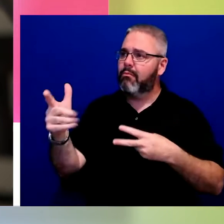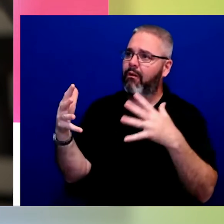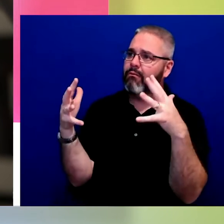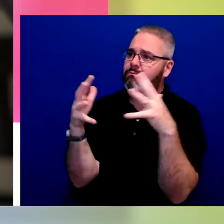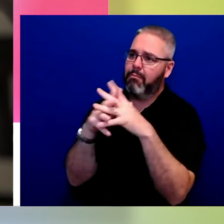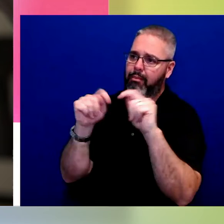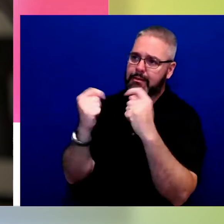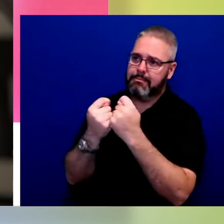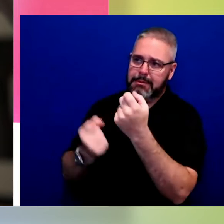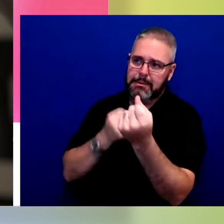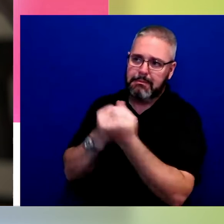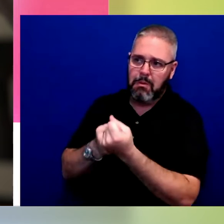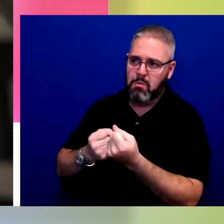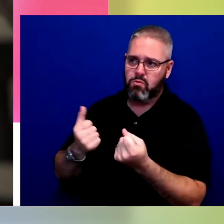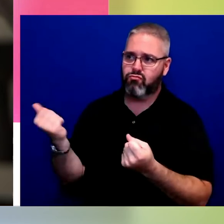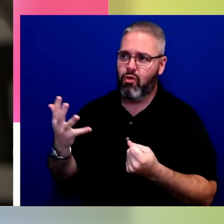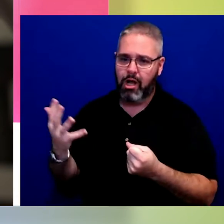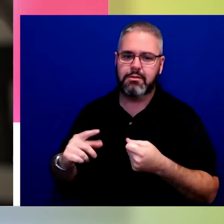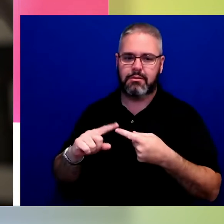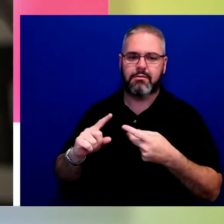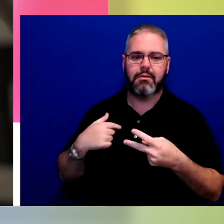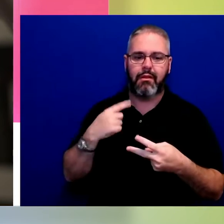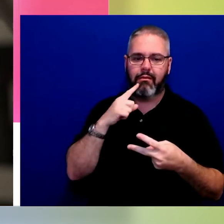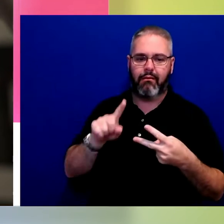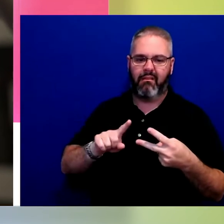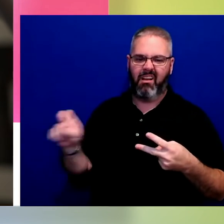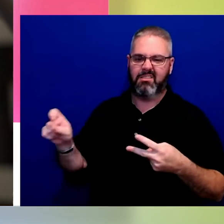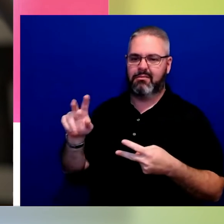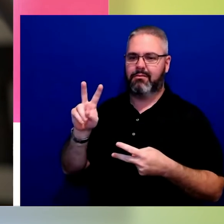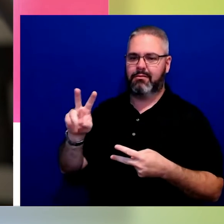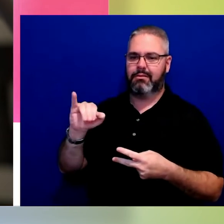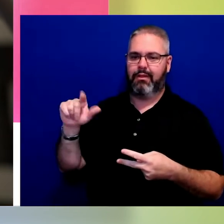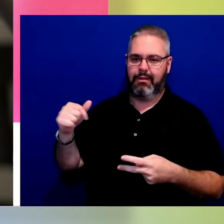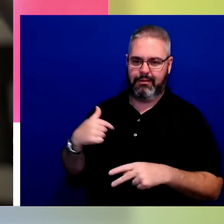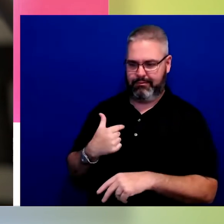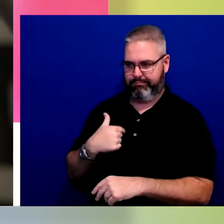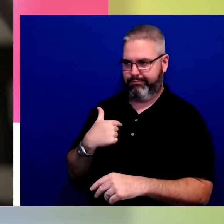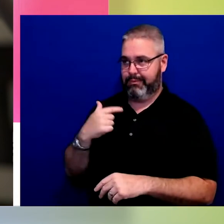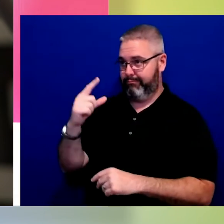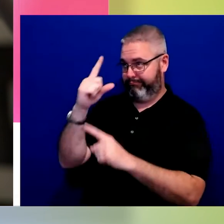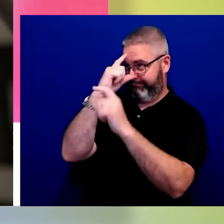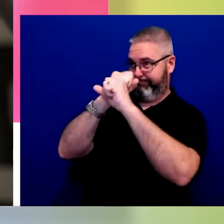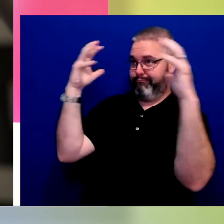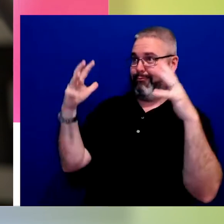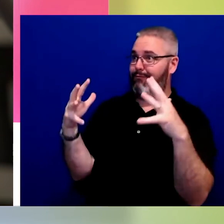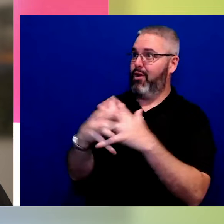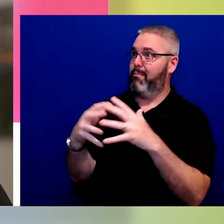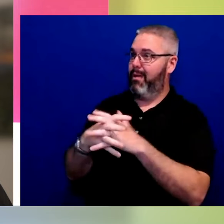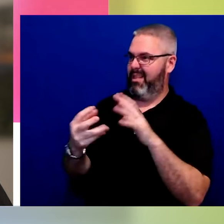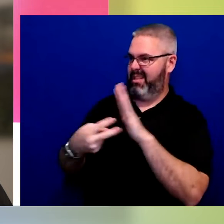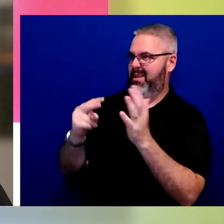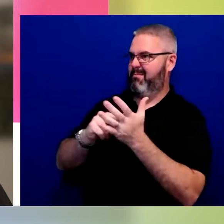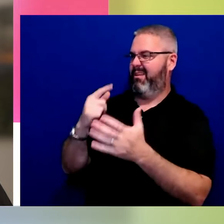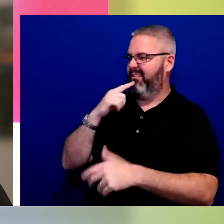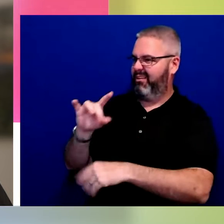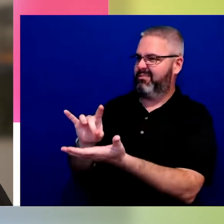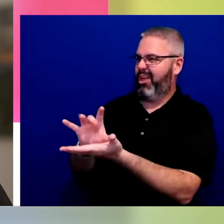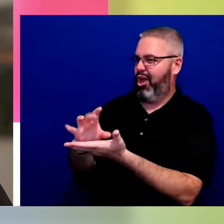And I answered Aston Villa because I'm British and soccer is what I think about when you say football. And how does a deaf girl,